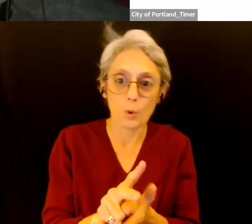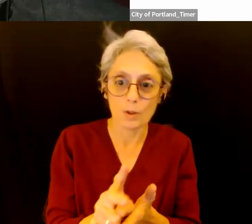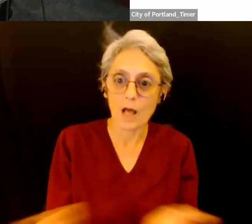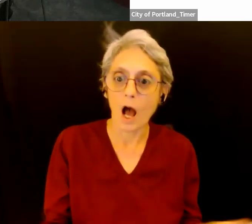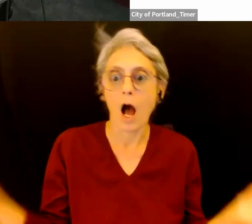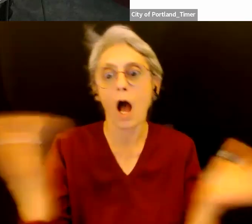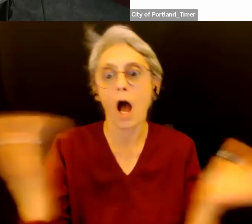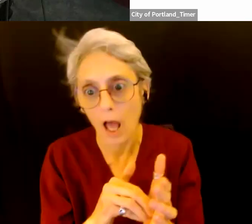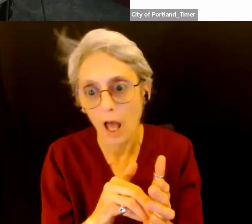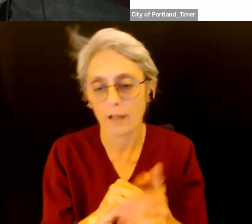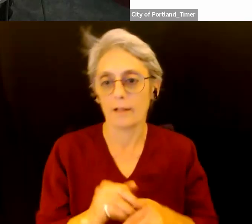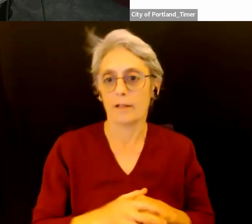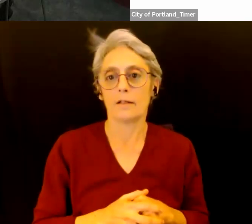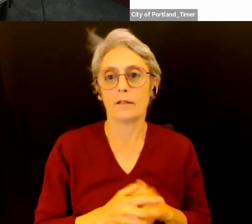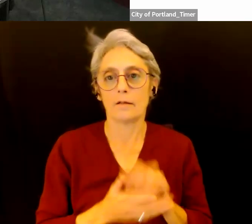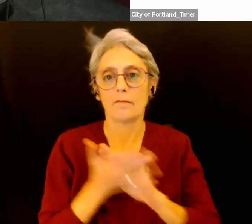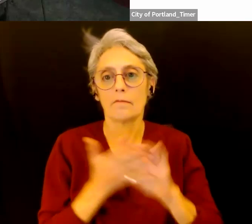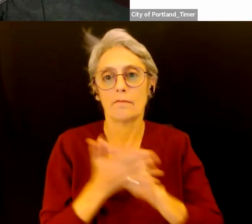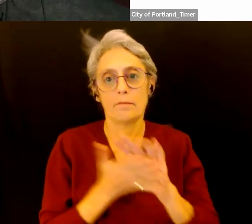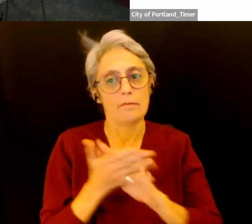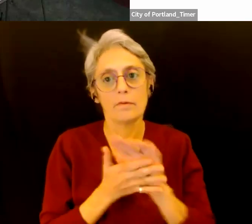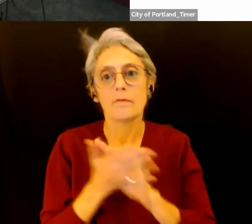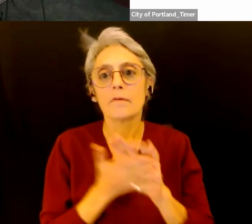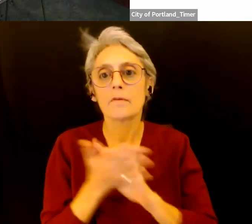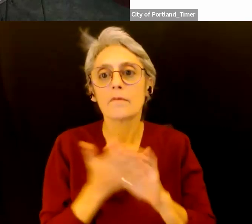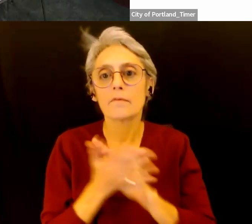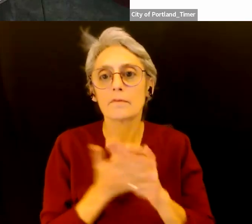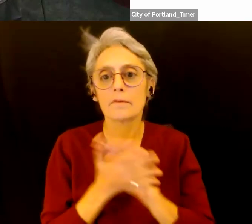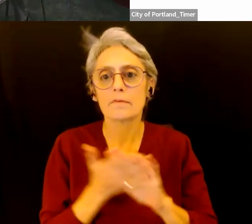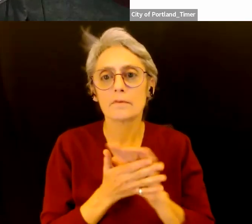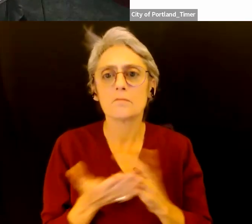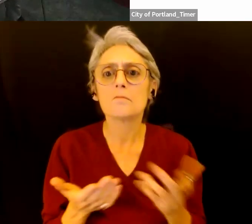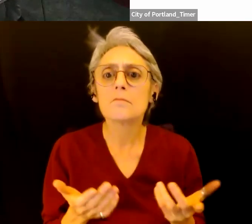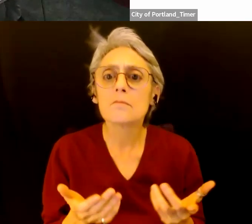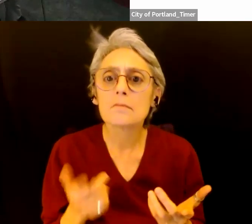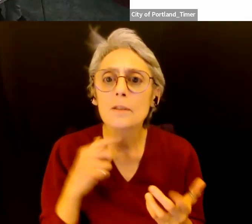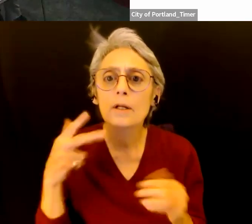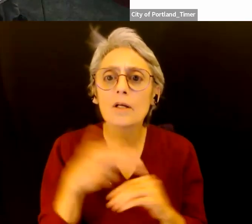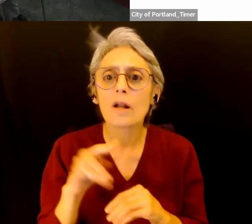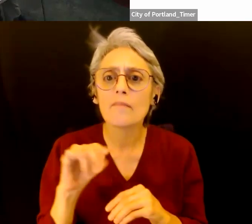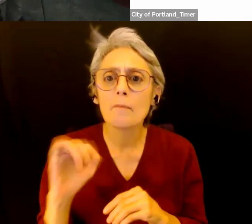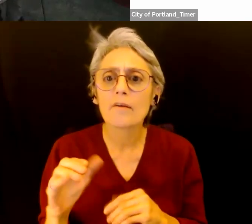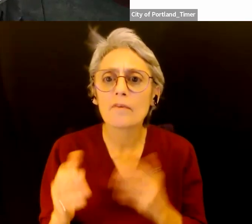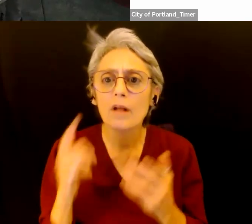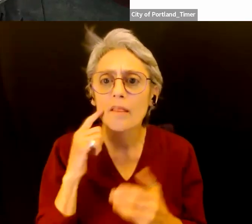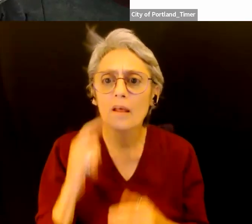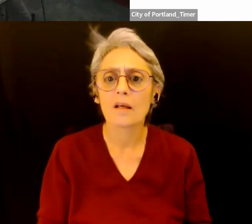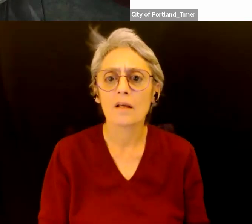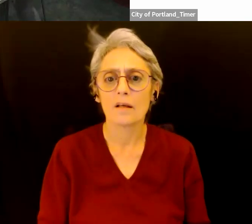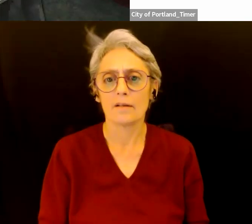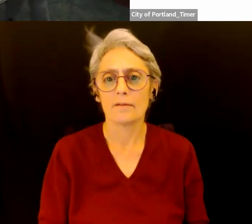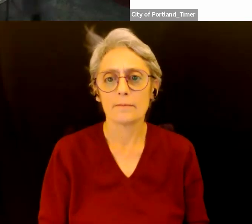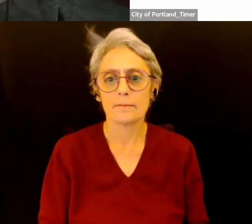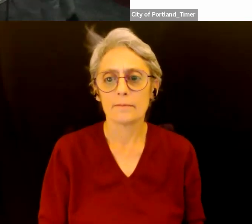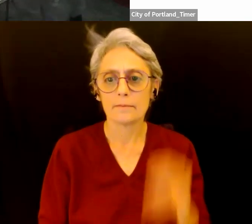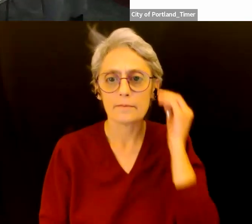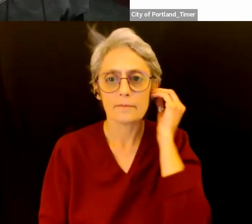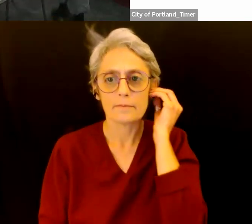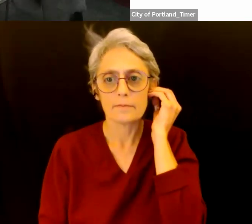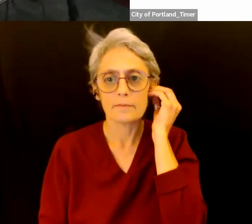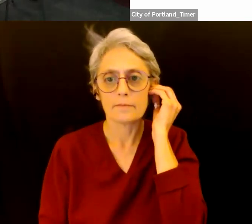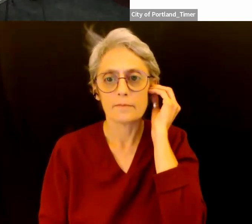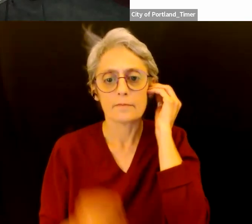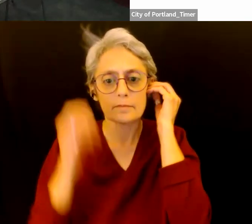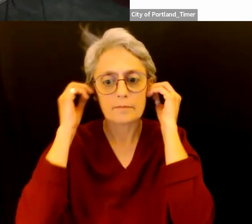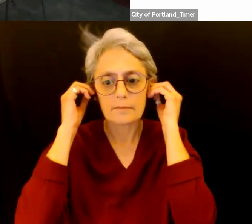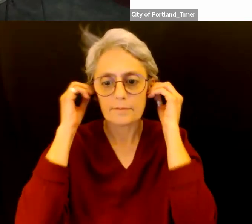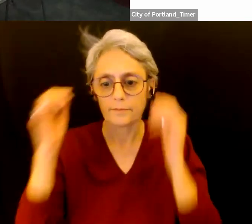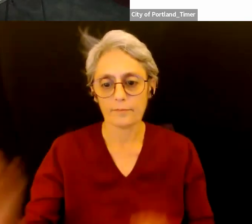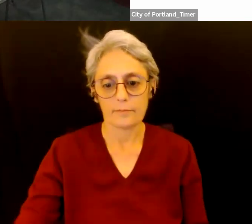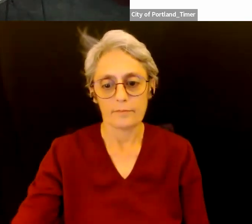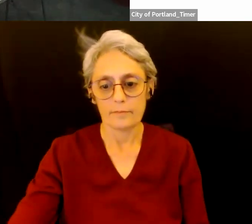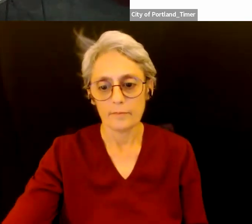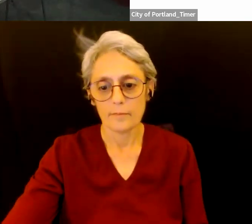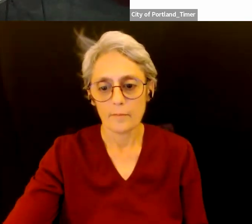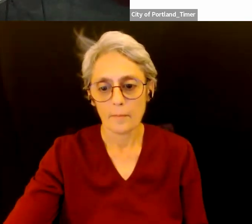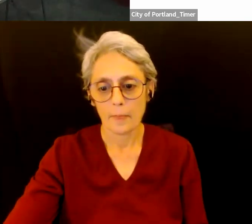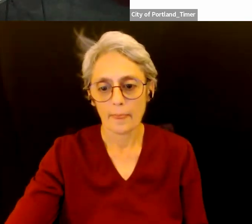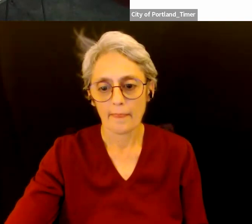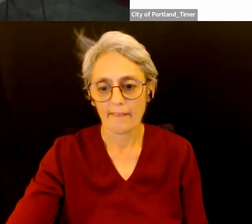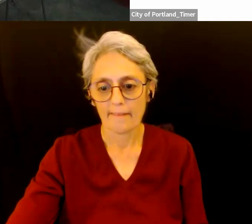Because…